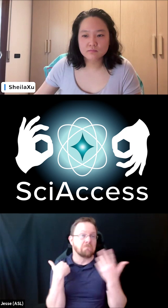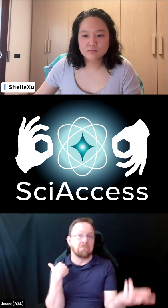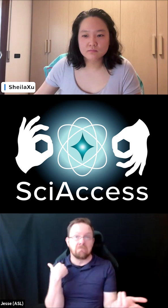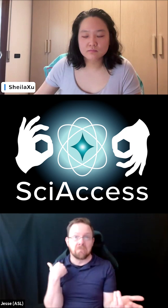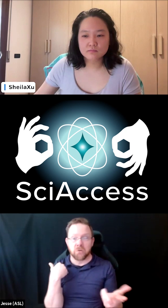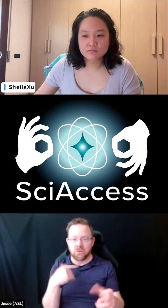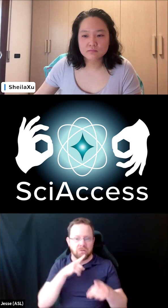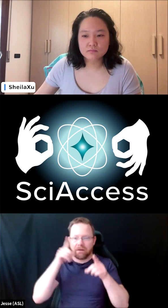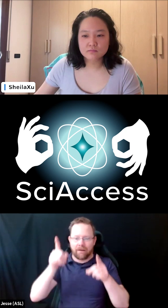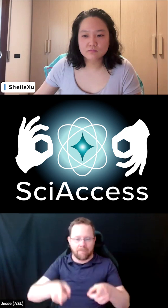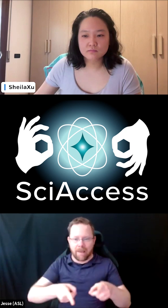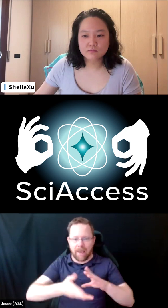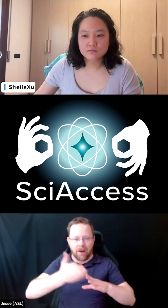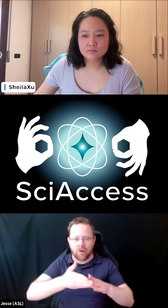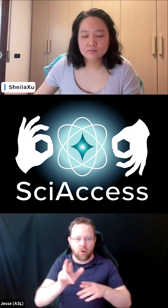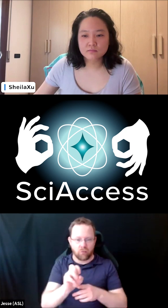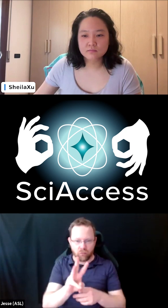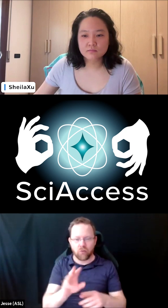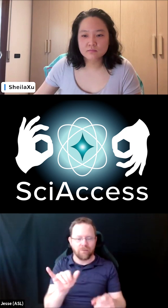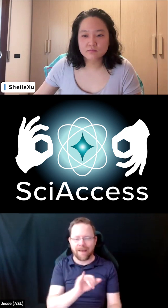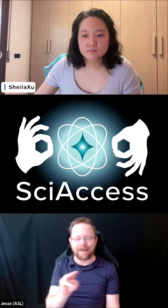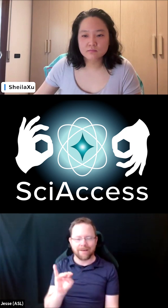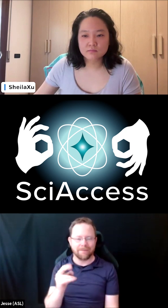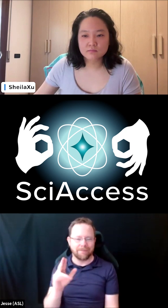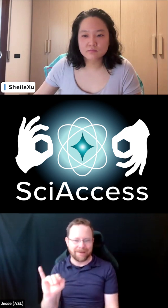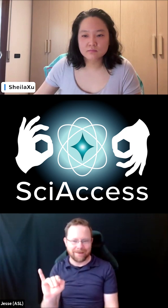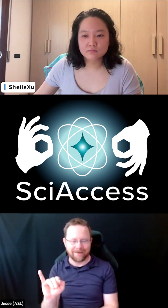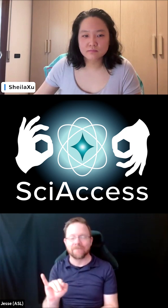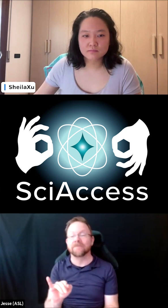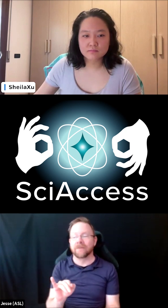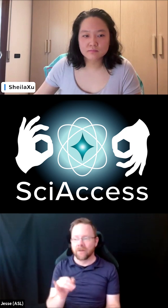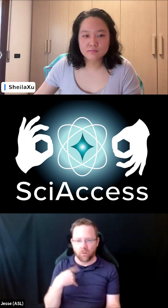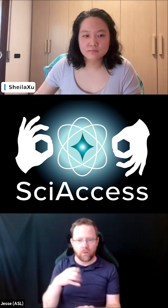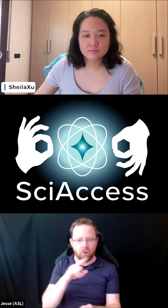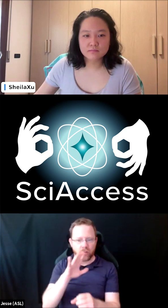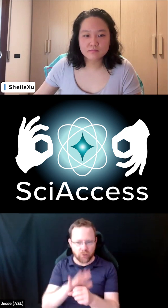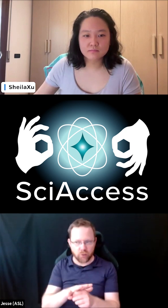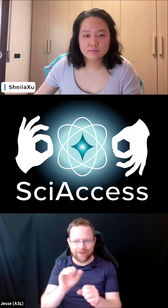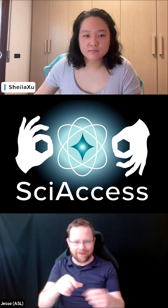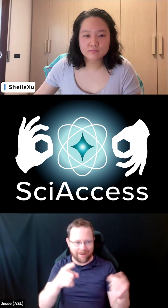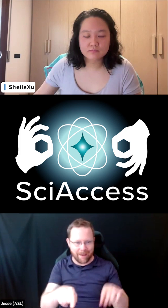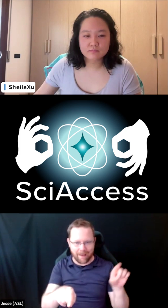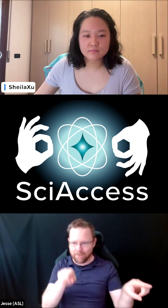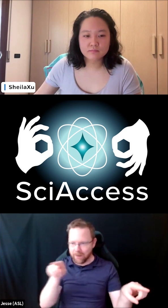We want to make sure that can happen and that we can do supporting research before the people get there so it's clear